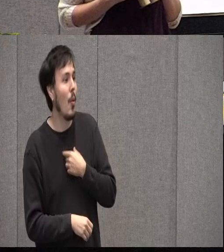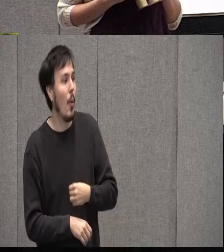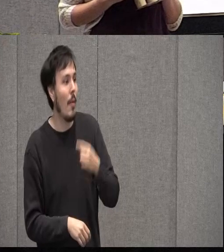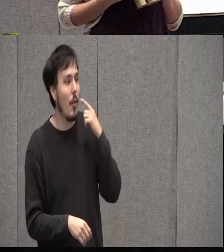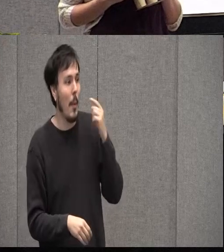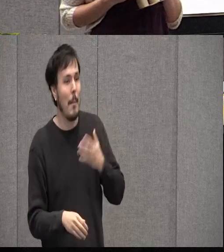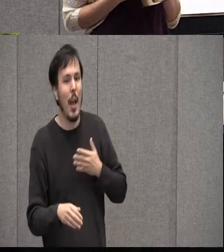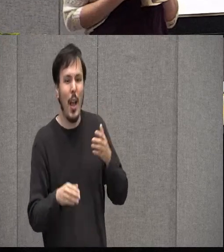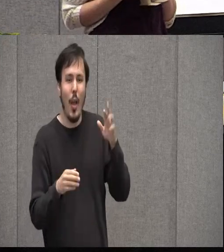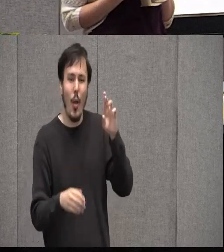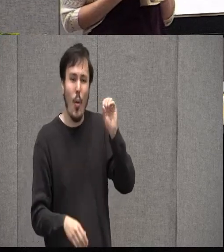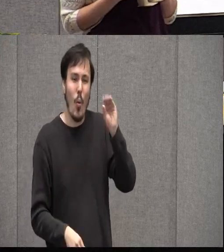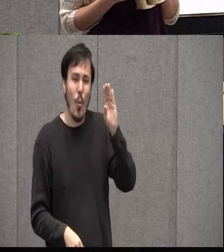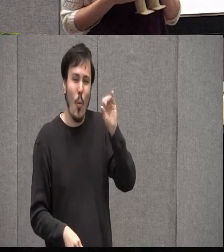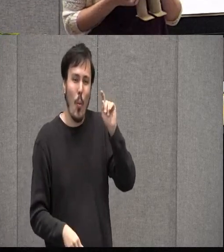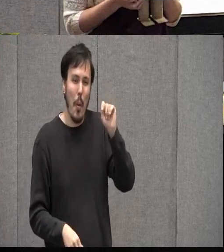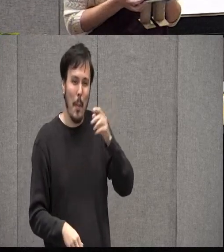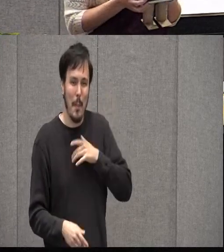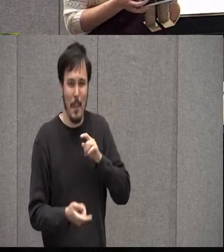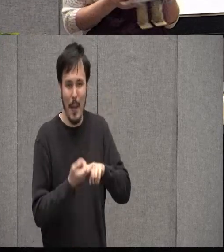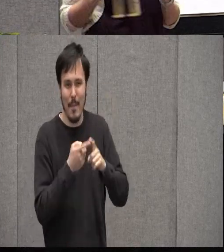there you go, that would work. I think he would love it.